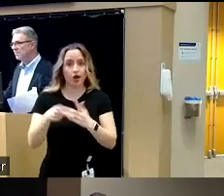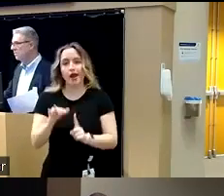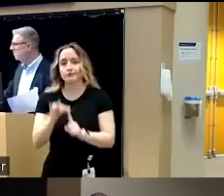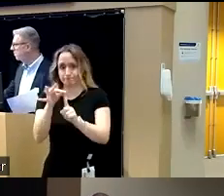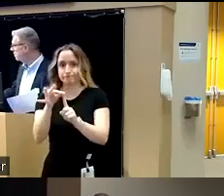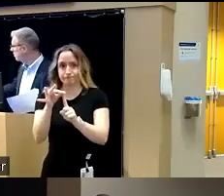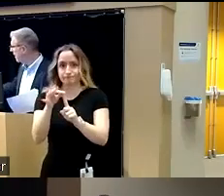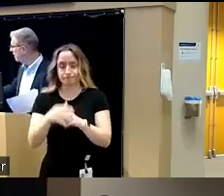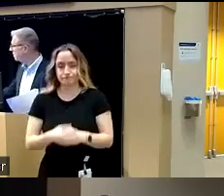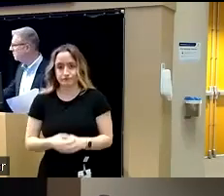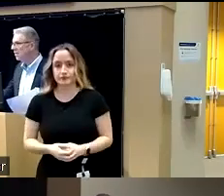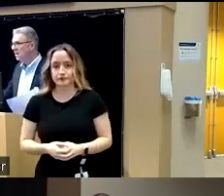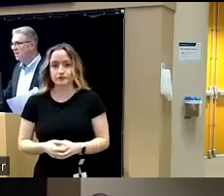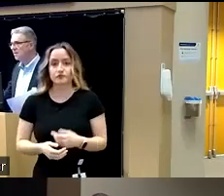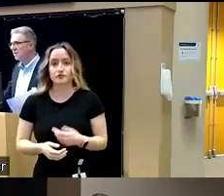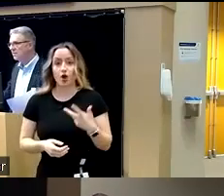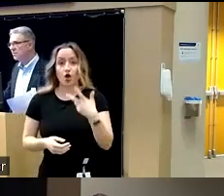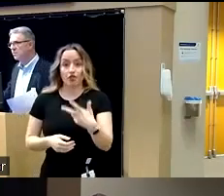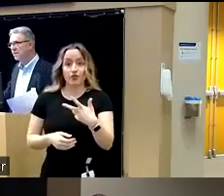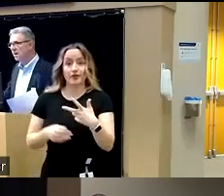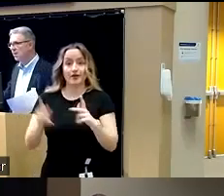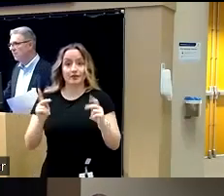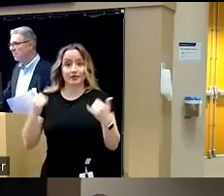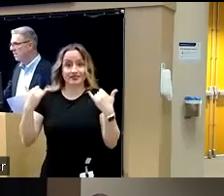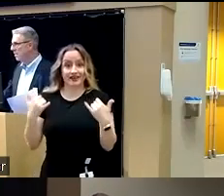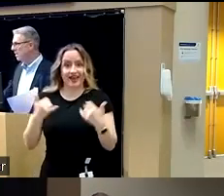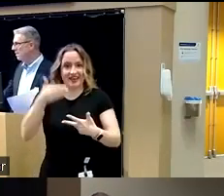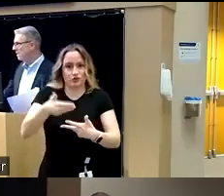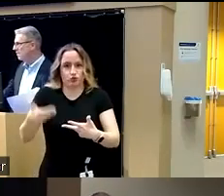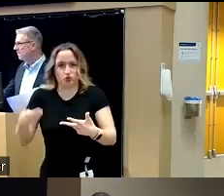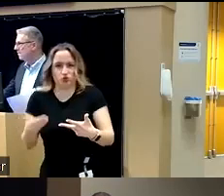time to do in the wonderful panelists here that I'll introduce now have been a part of the engine